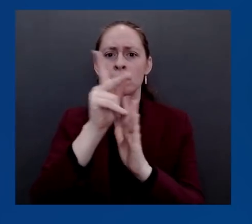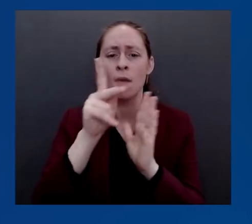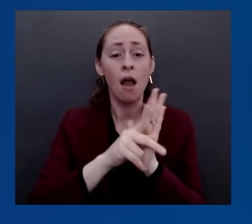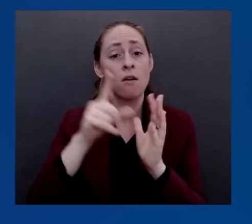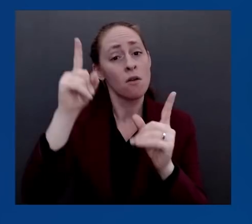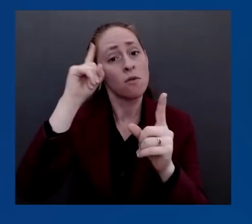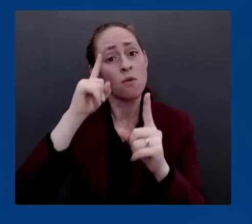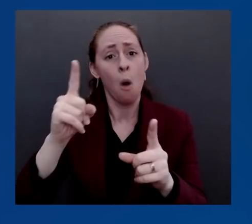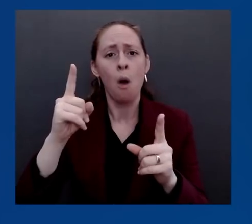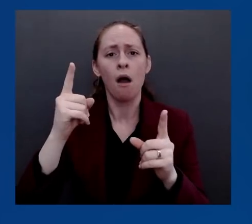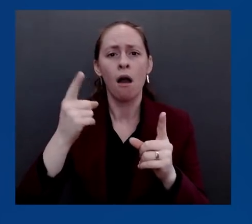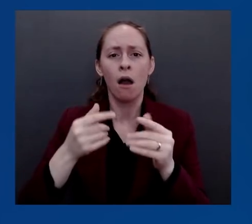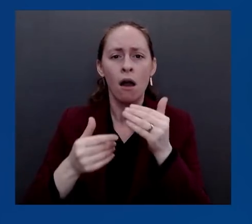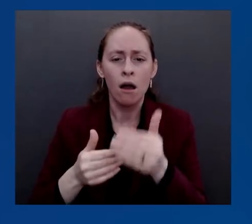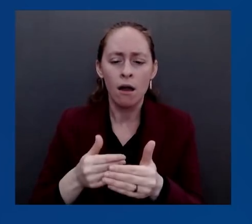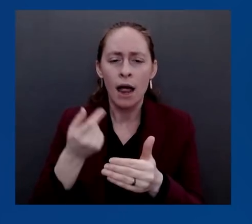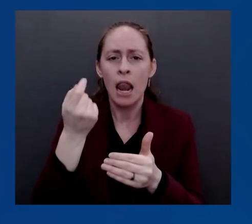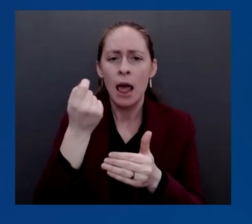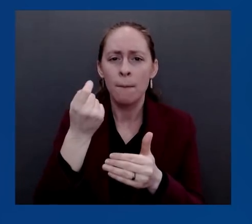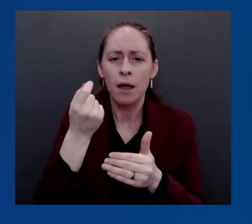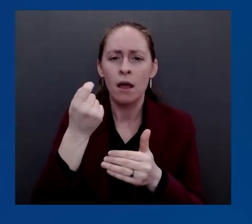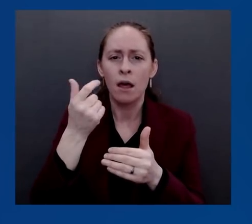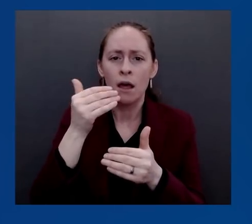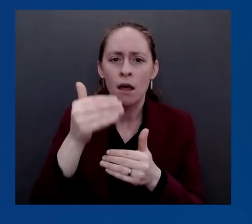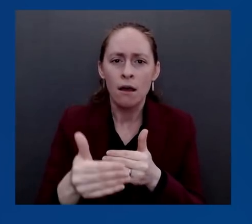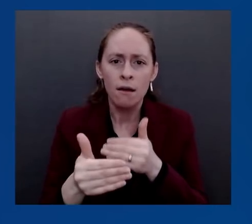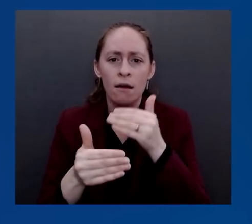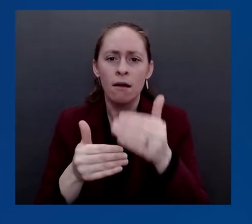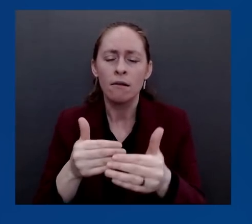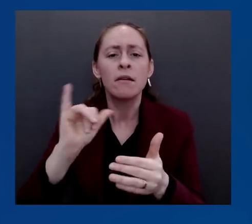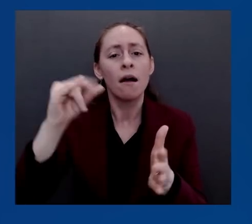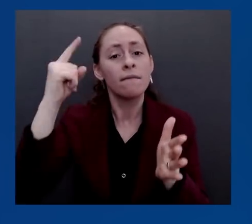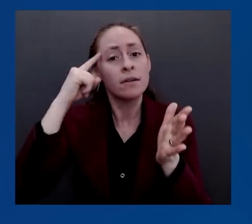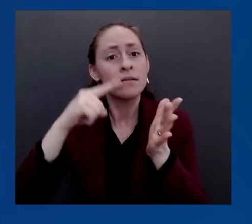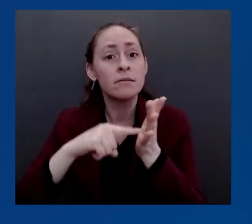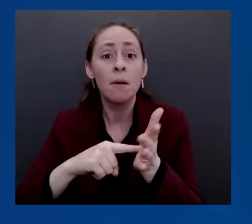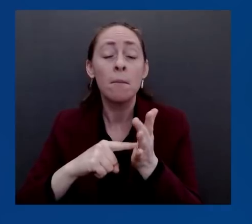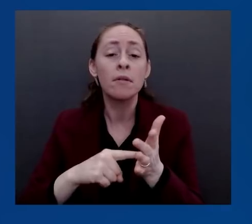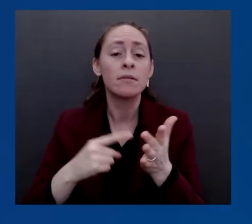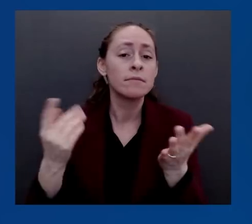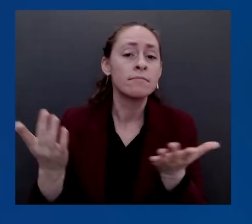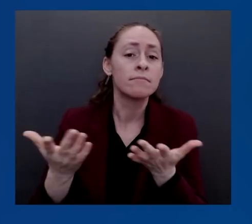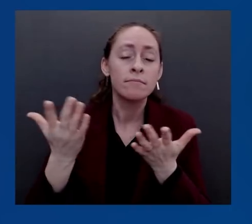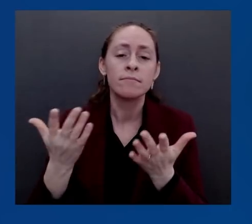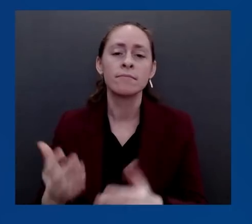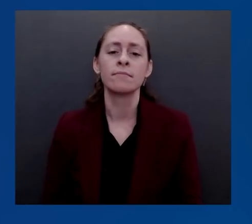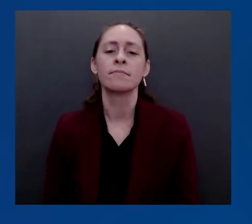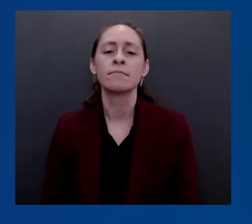or two at the end of February, early March. And so, of course, our metrics are going to examine,